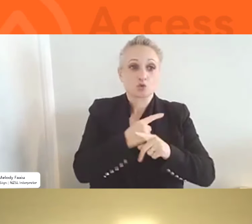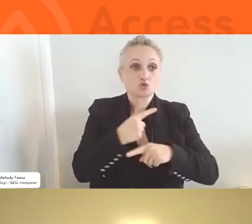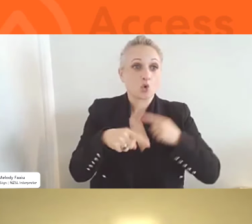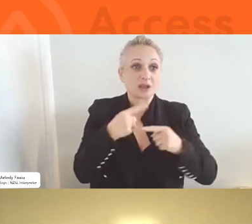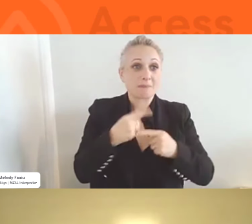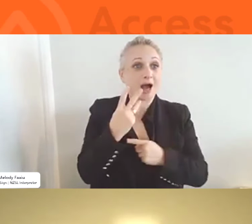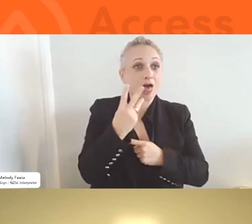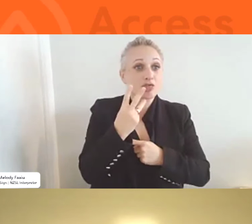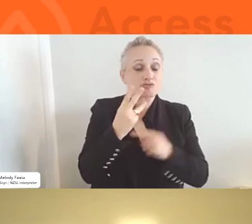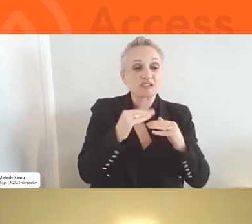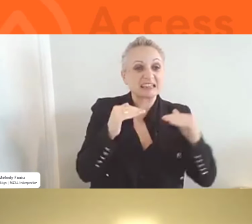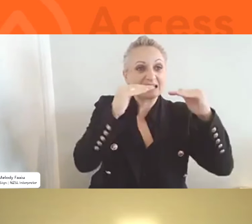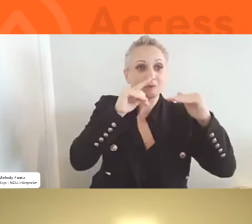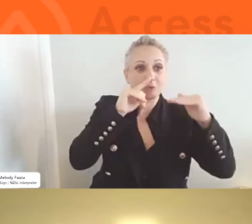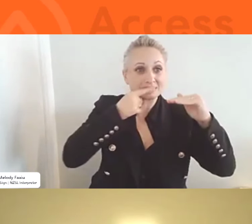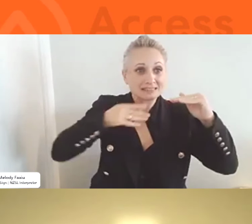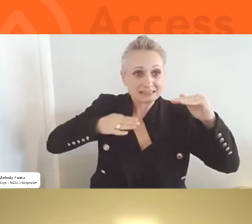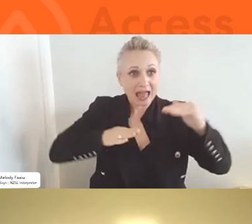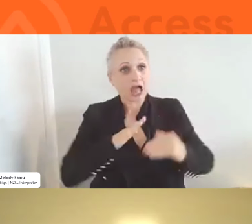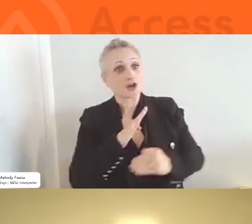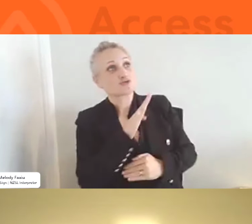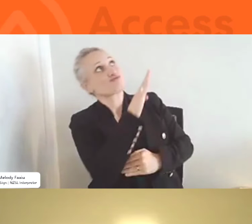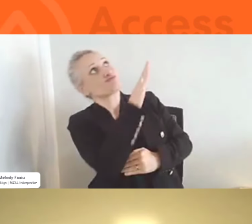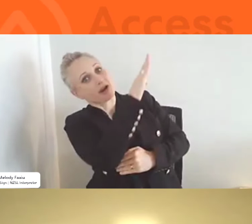most houses are far too small to put any sort of lifting device